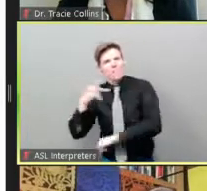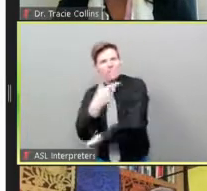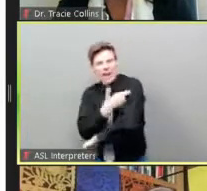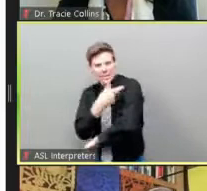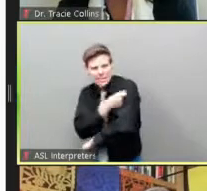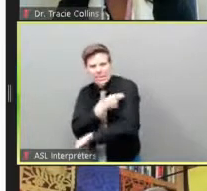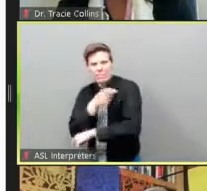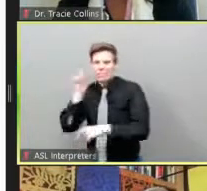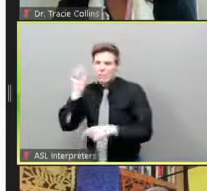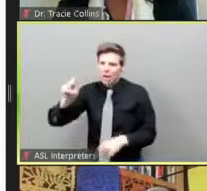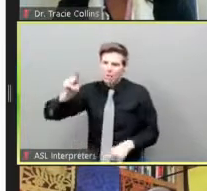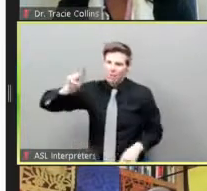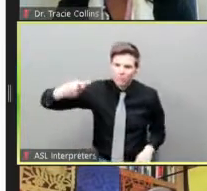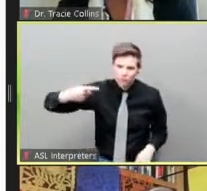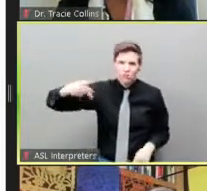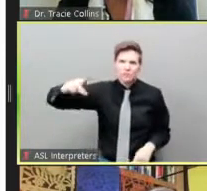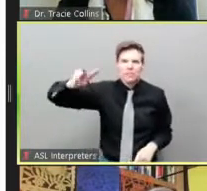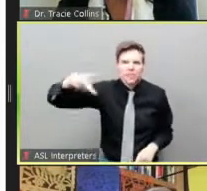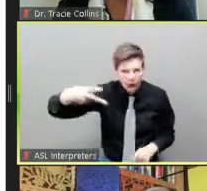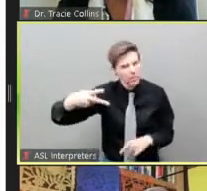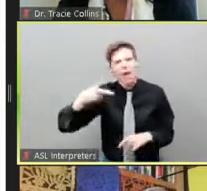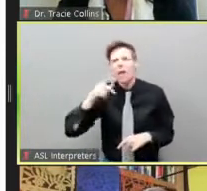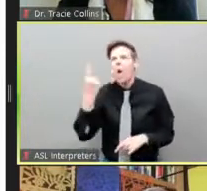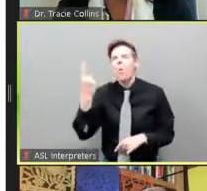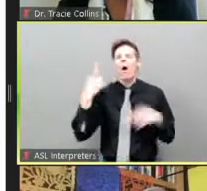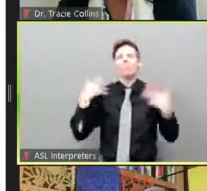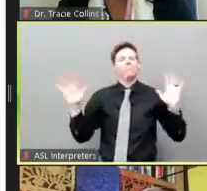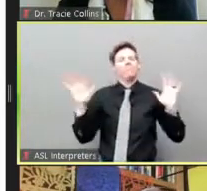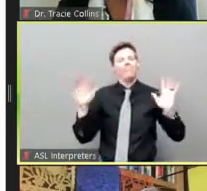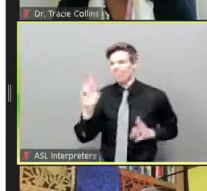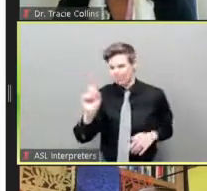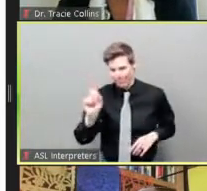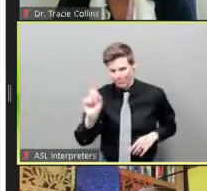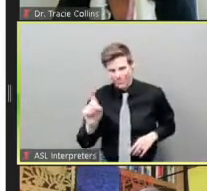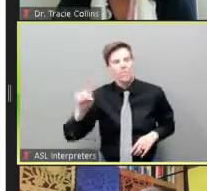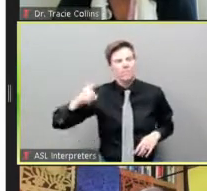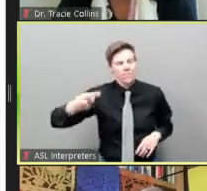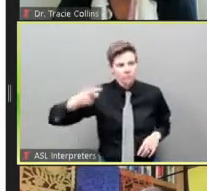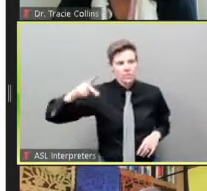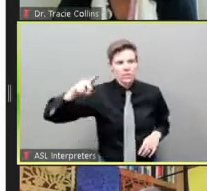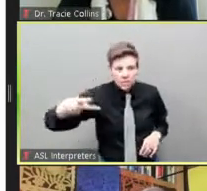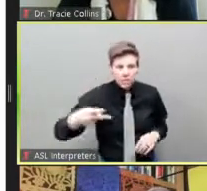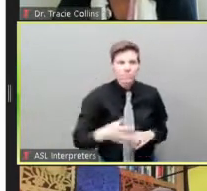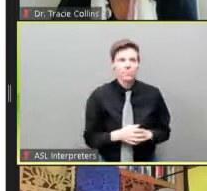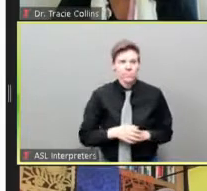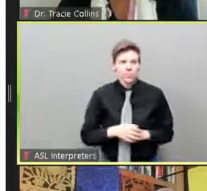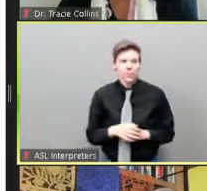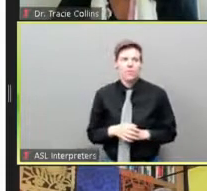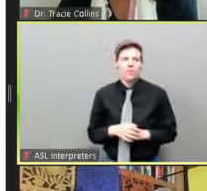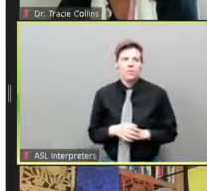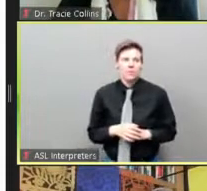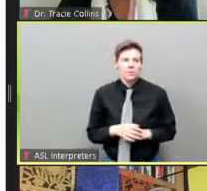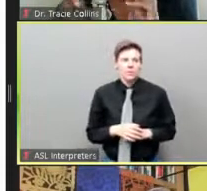so good effectiveness. But also in this study, during the rise of 117 there did